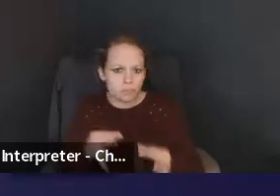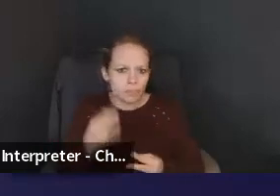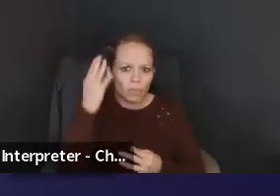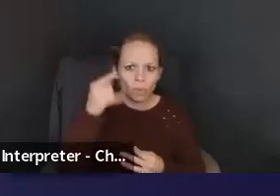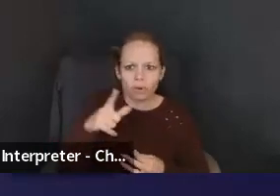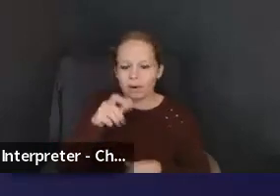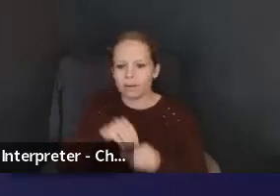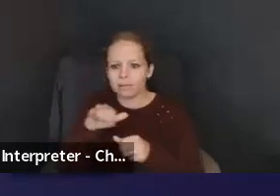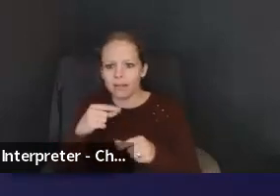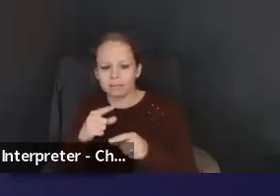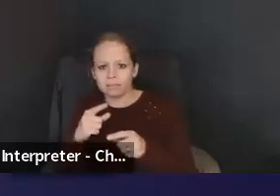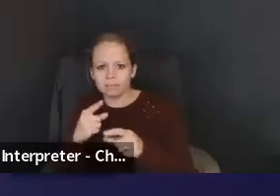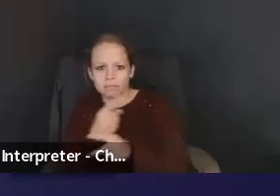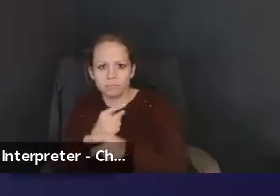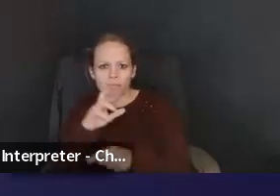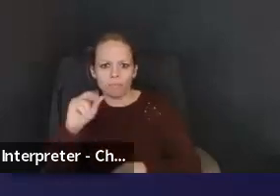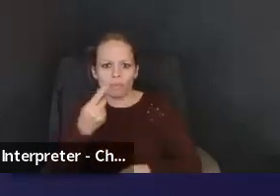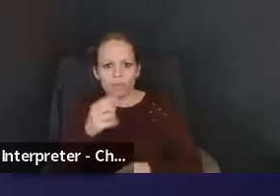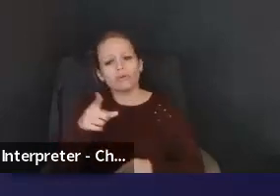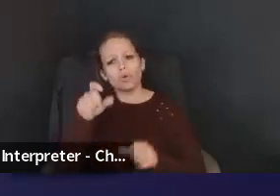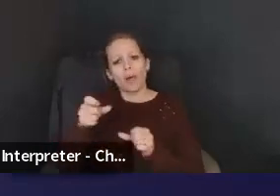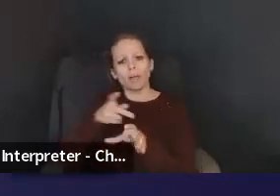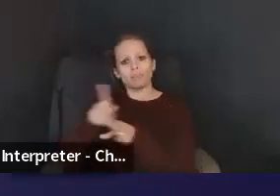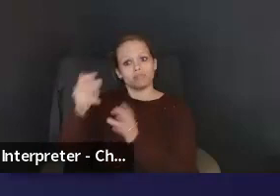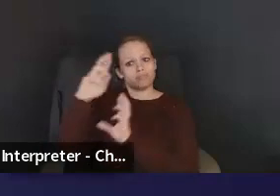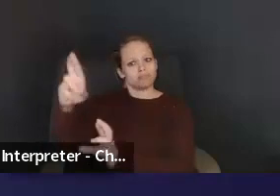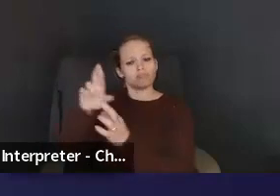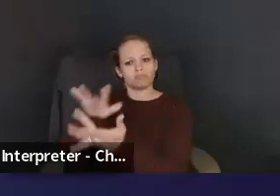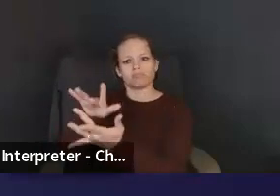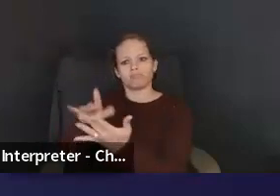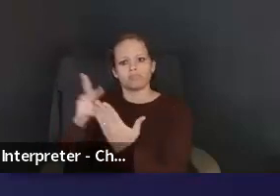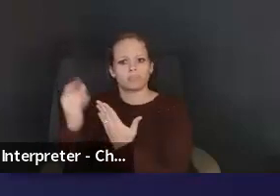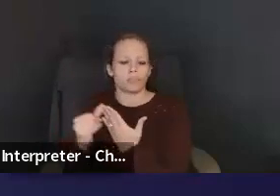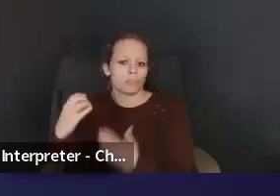and professionally reach out to the project officer. And beyond that, if they won't give